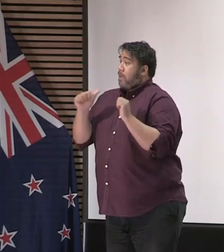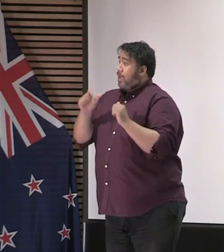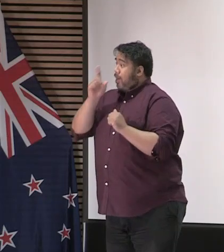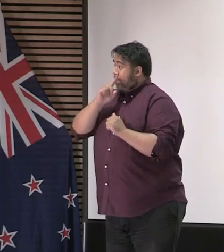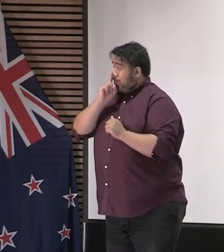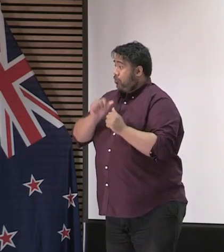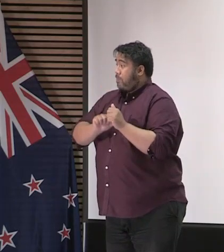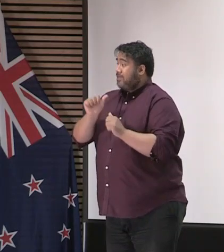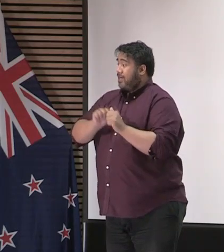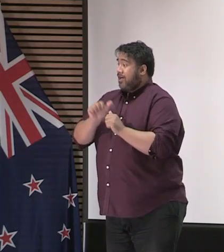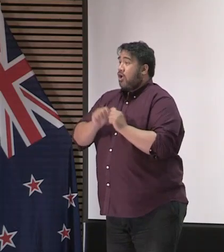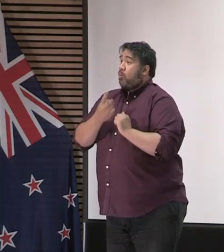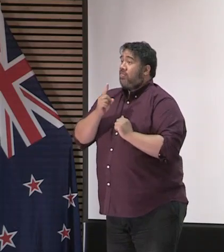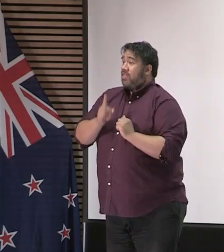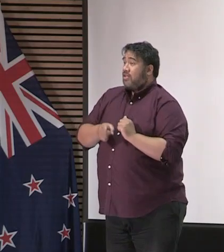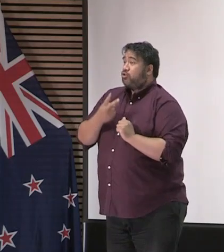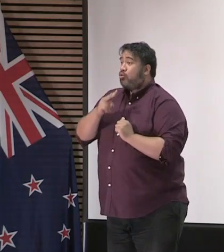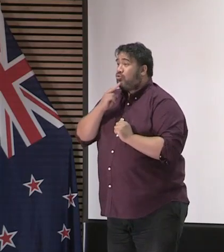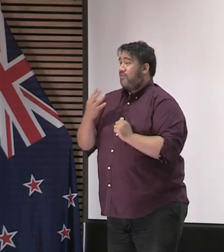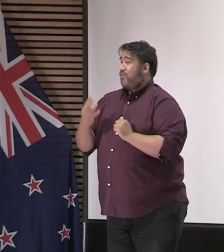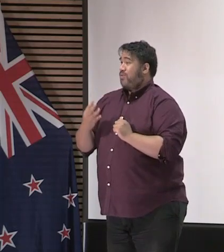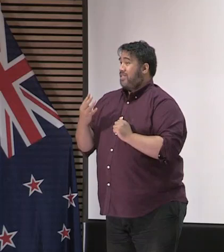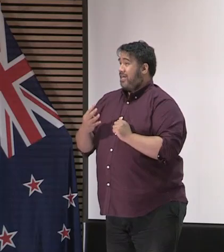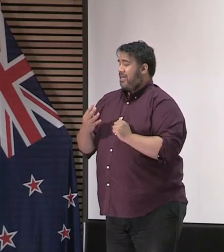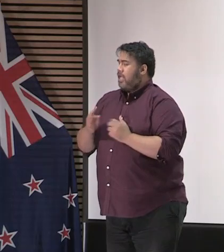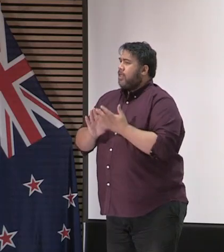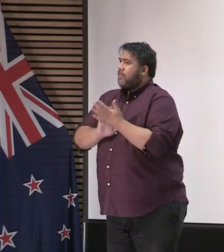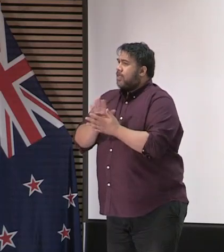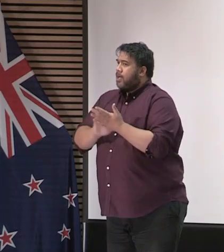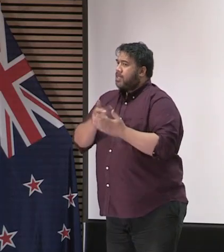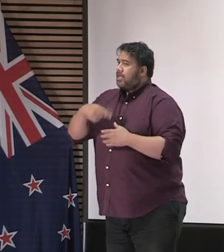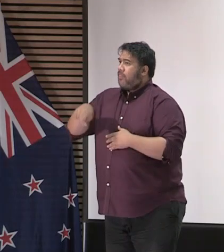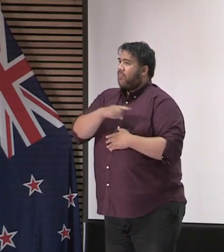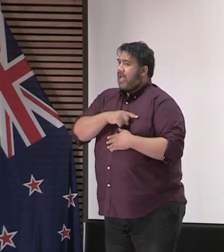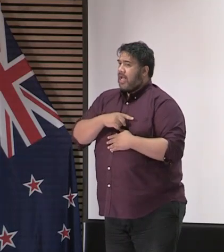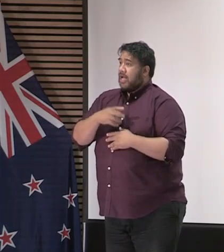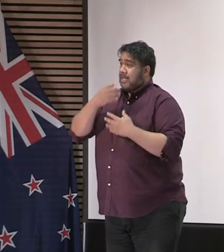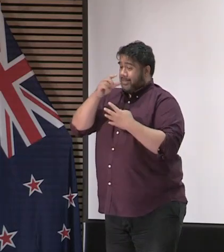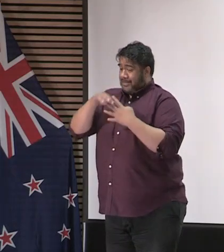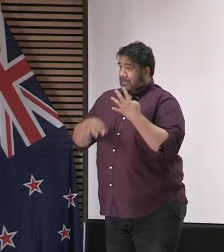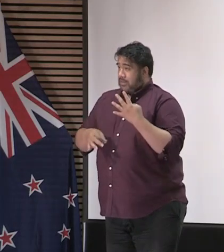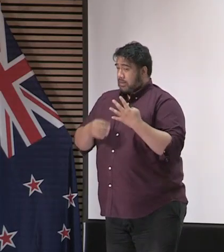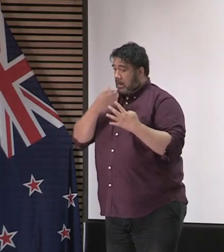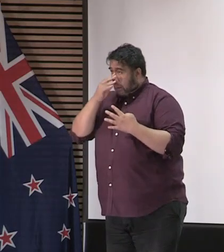Of our cases, 1,214 are now